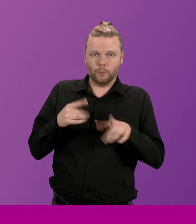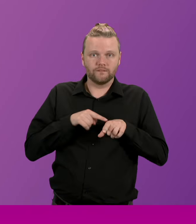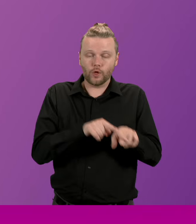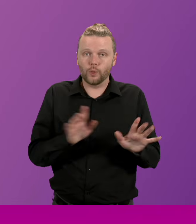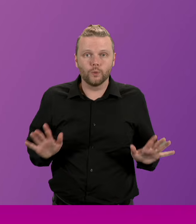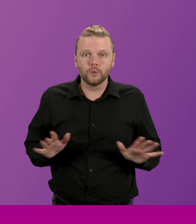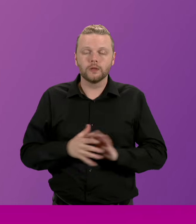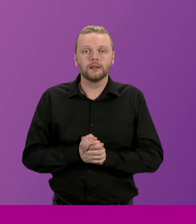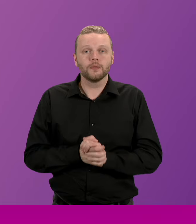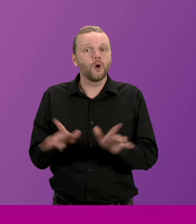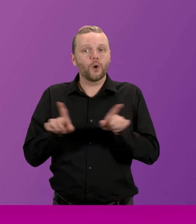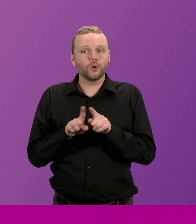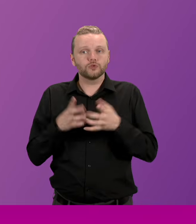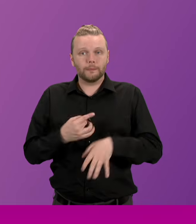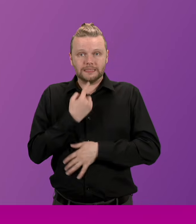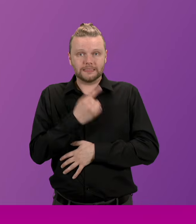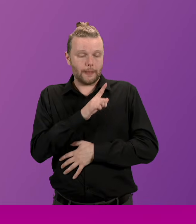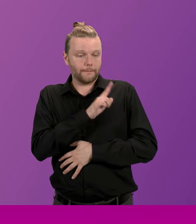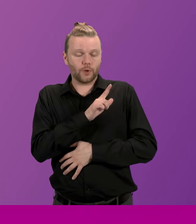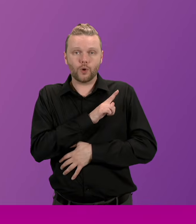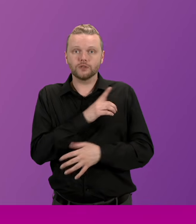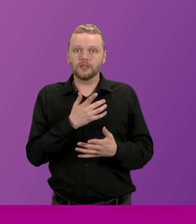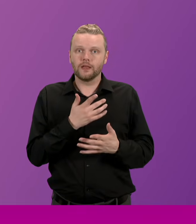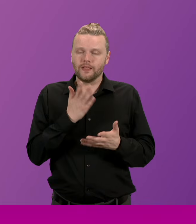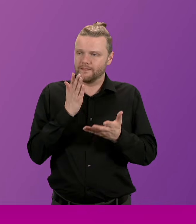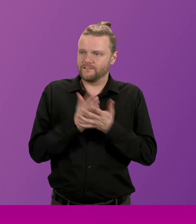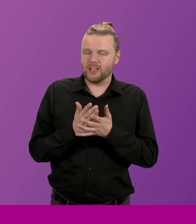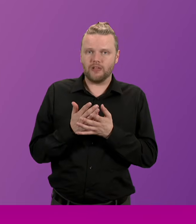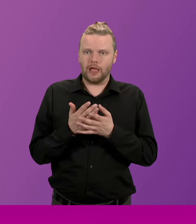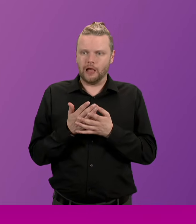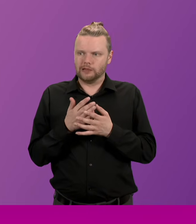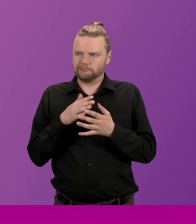I have also said that, because of the very volatile situation that we are